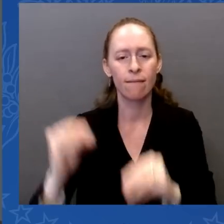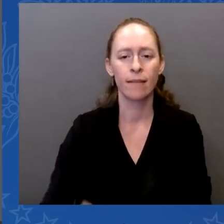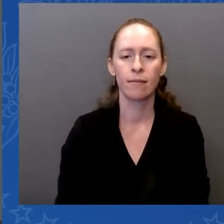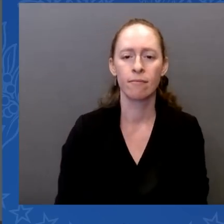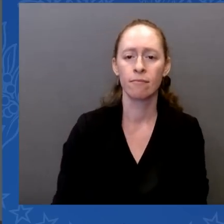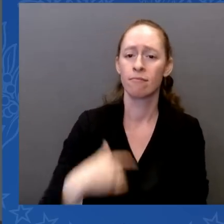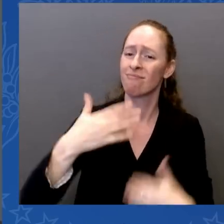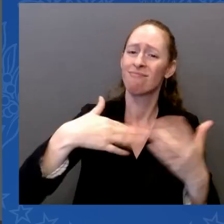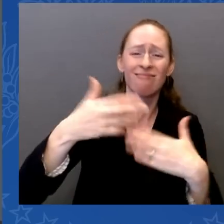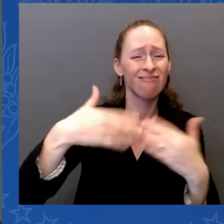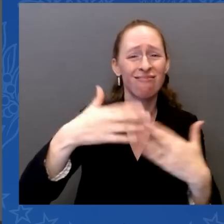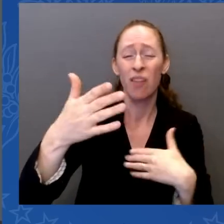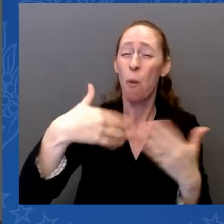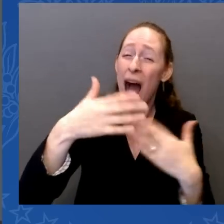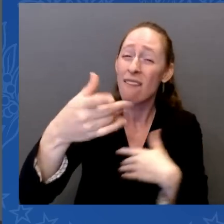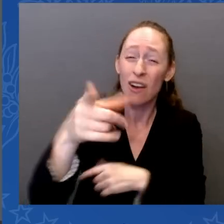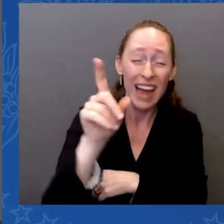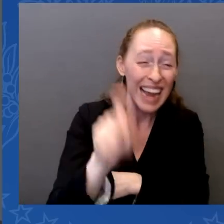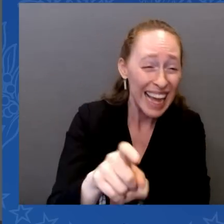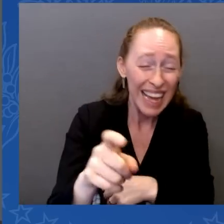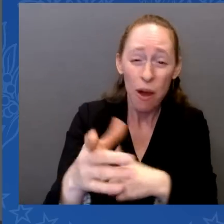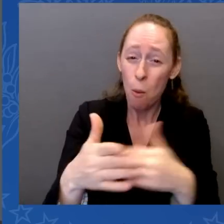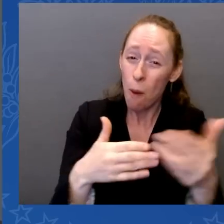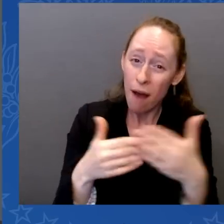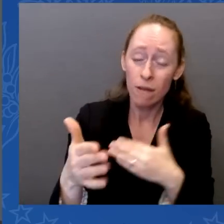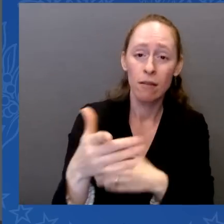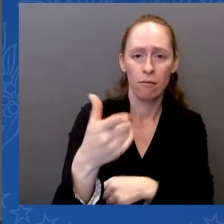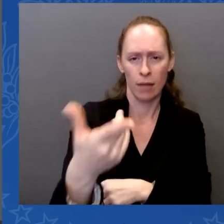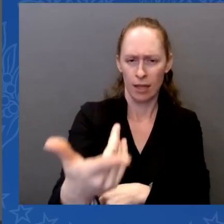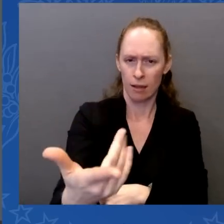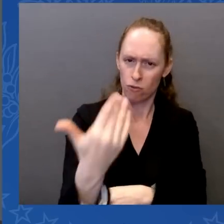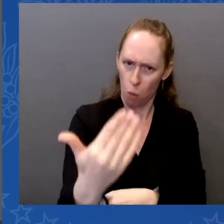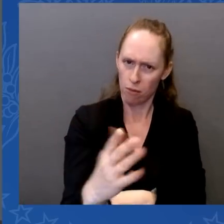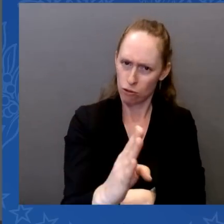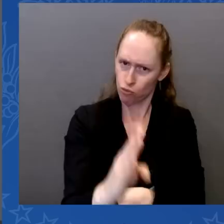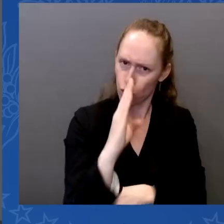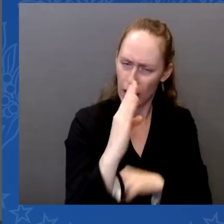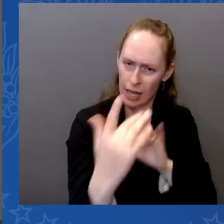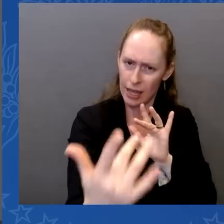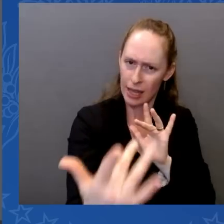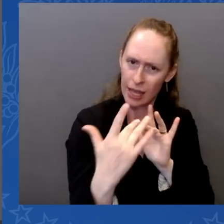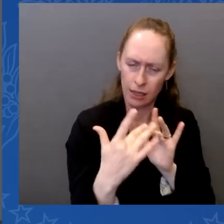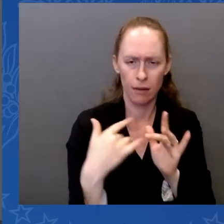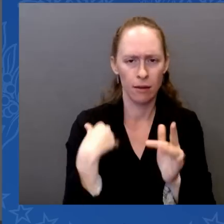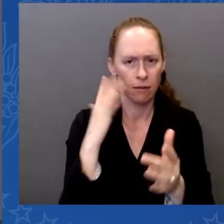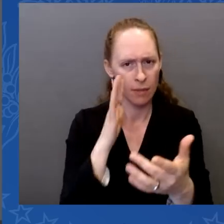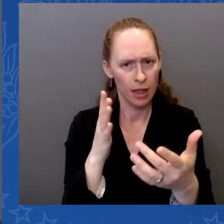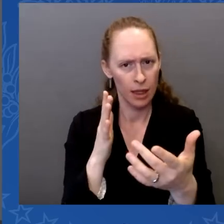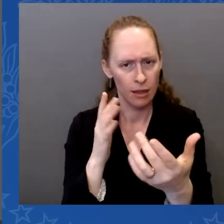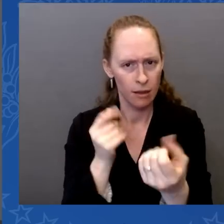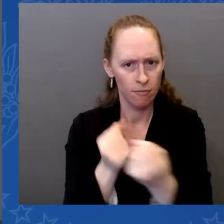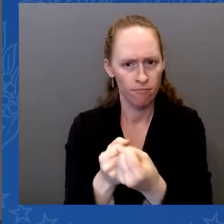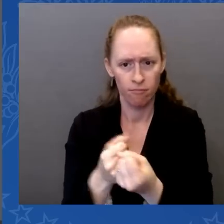And they know how to do that. I have a lot of personnel down there already. We're here to support them in every way we can.